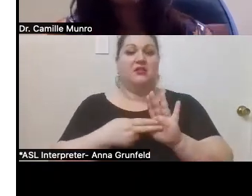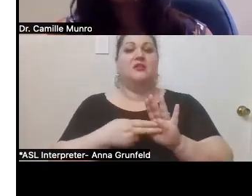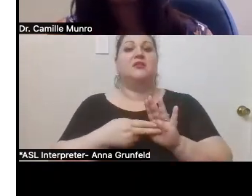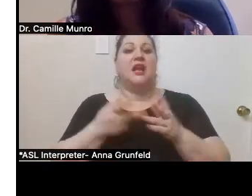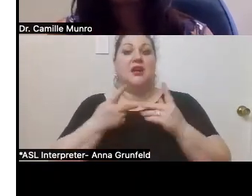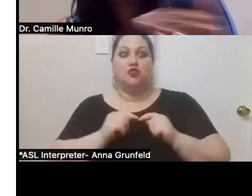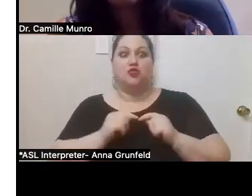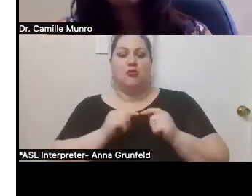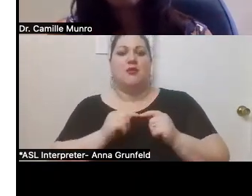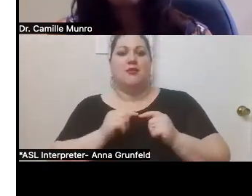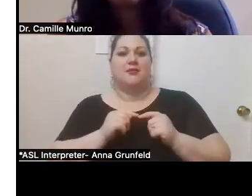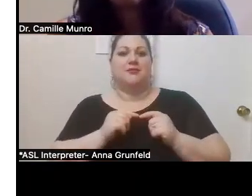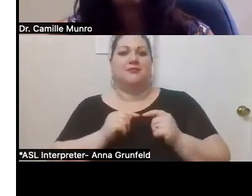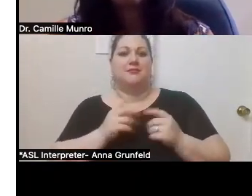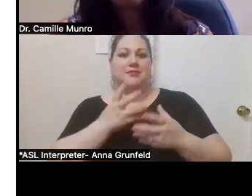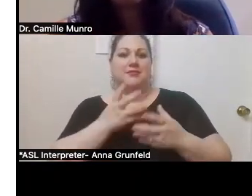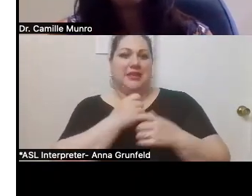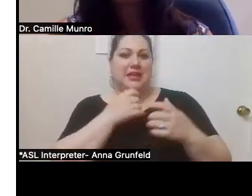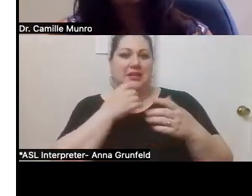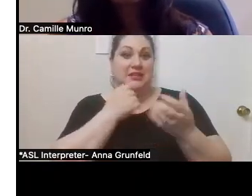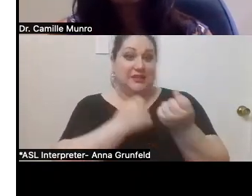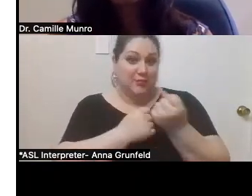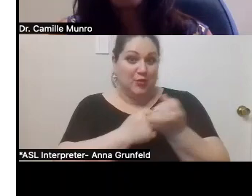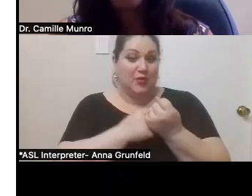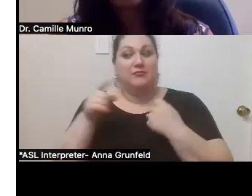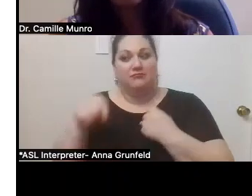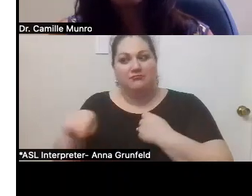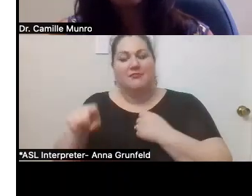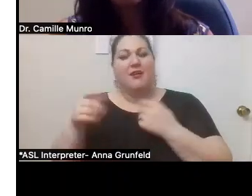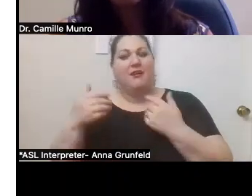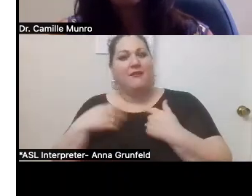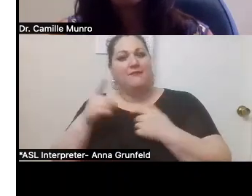help students navigate the system while they're in medical school.